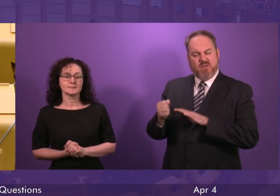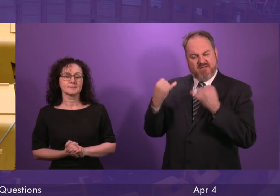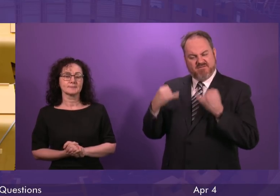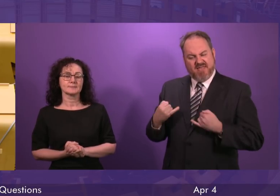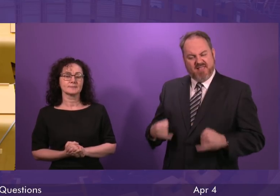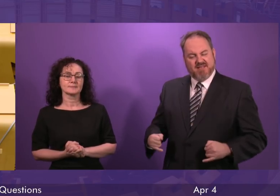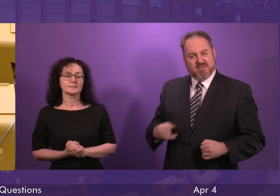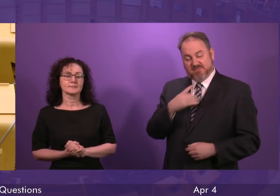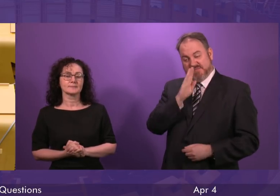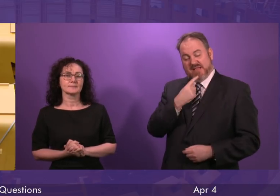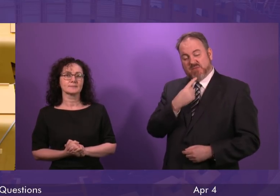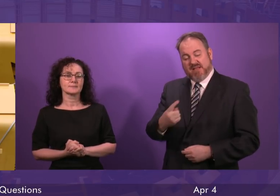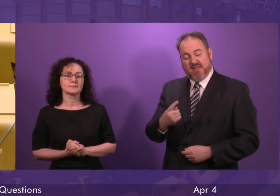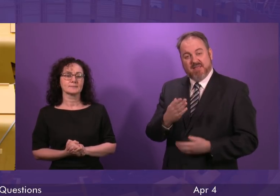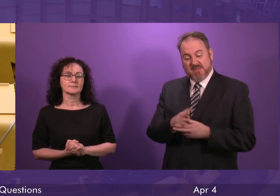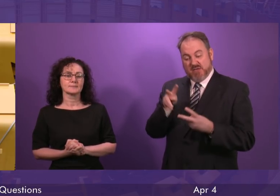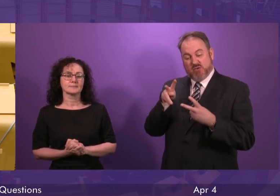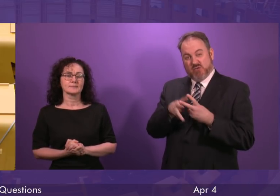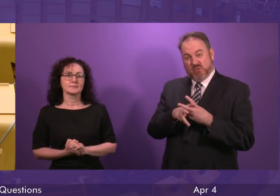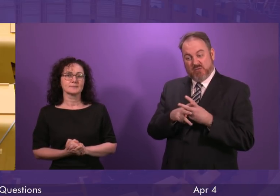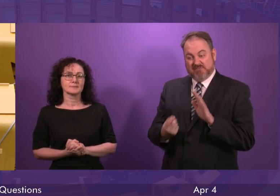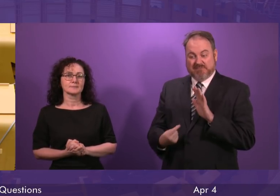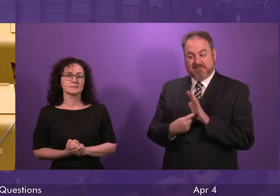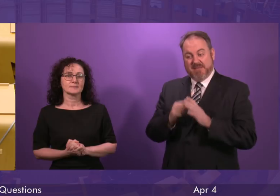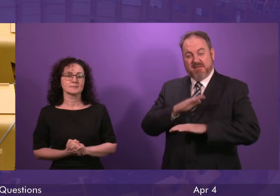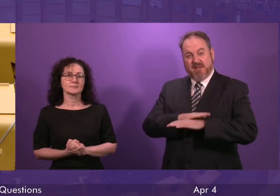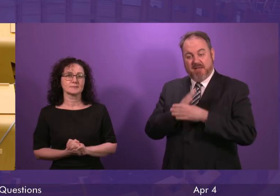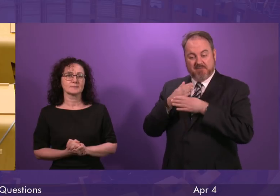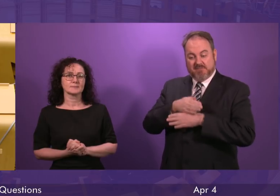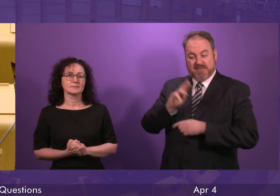just today, there were two peak-time cancellations and, as a result of overcrowding on later